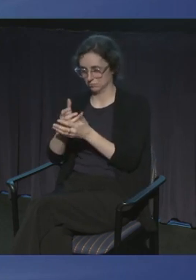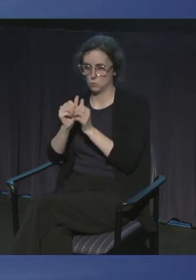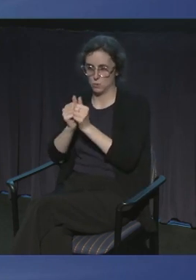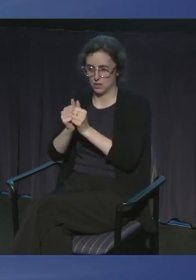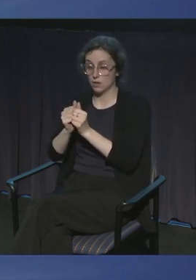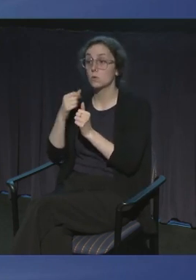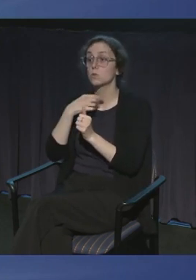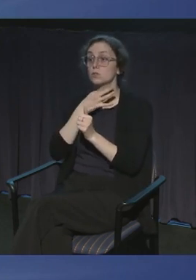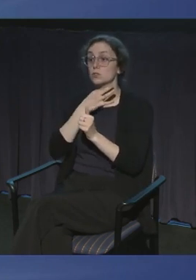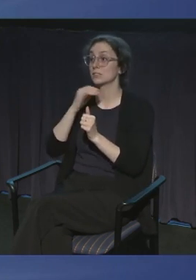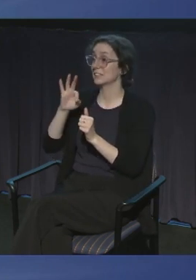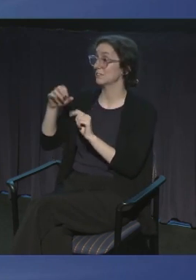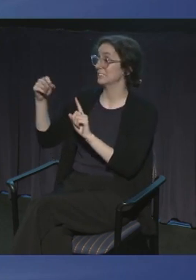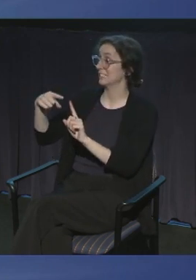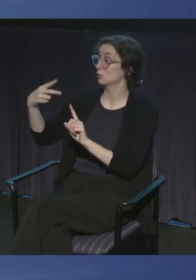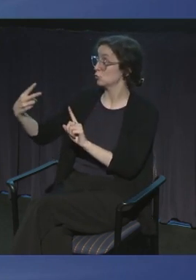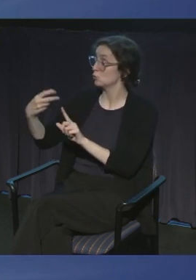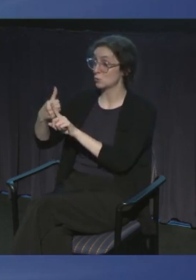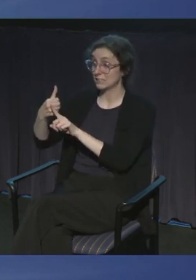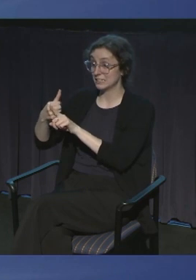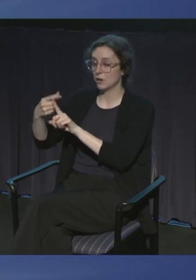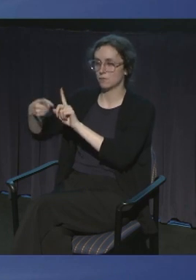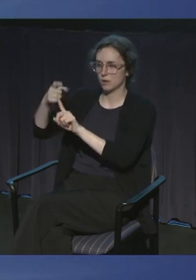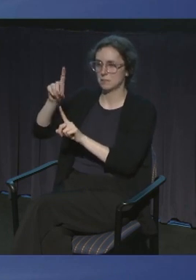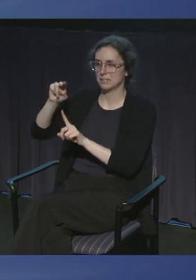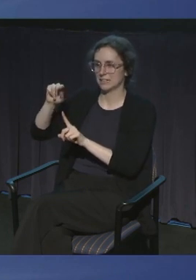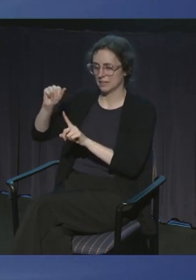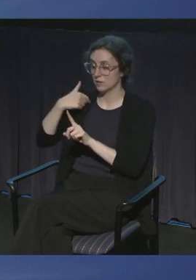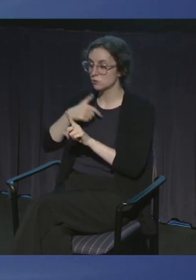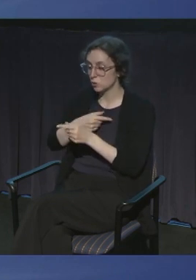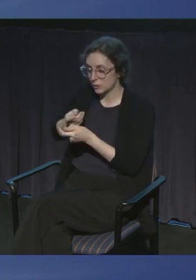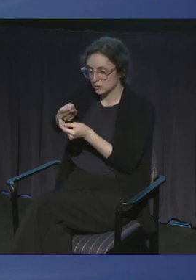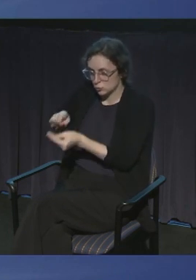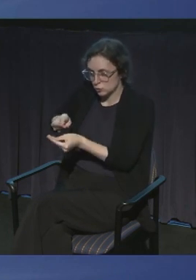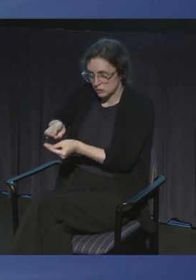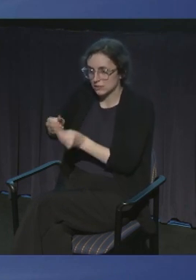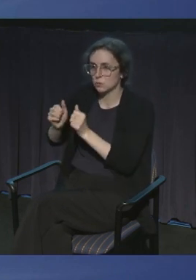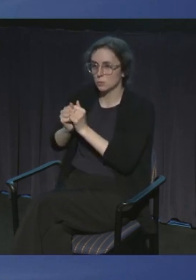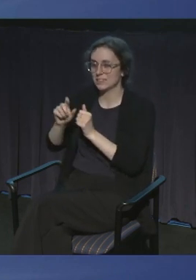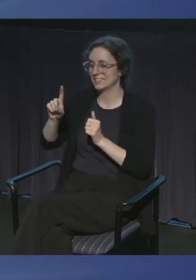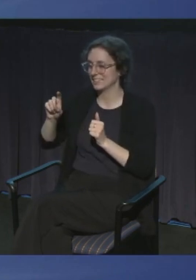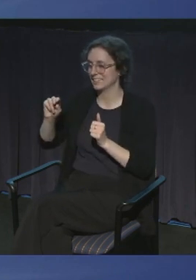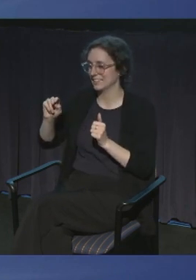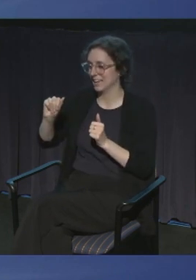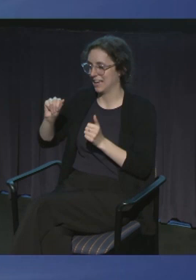THE SIGNAL 2 IS DNA. WE TREATED THE CROSS CULTURE WITH DNA AND